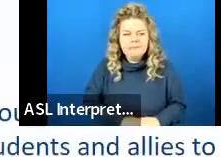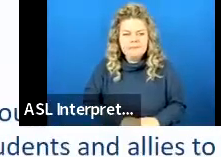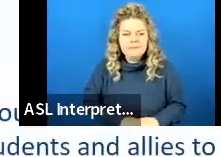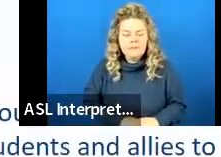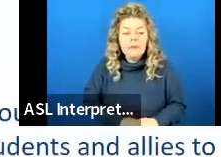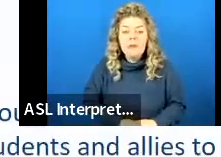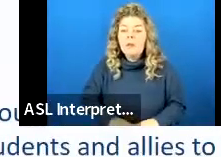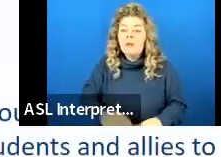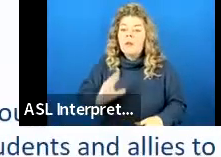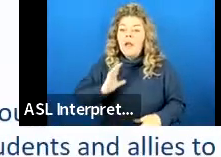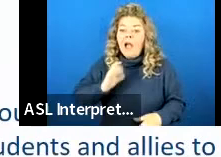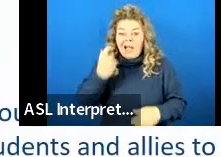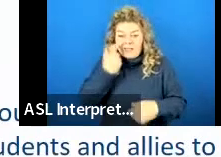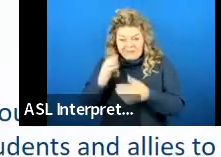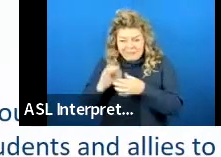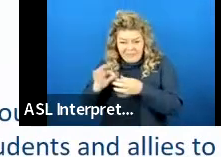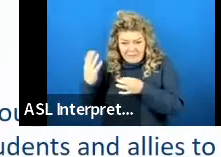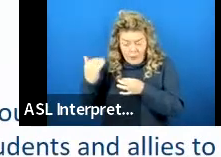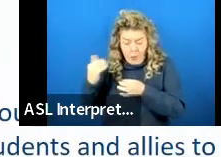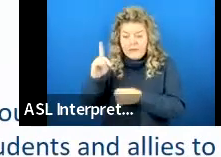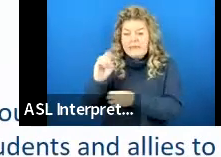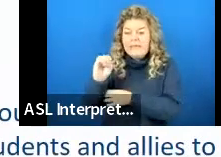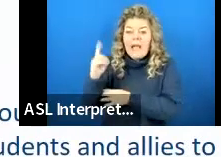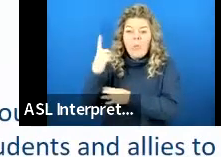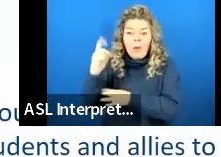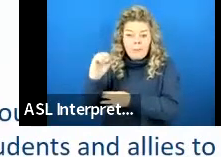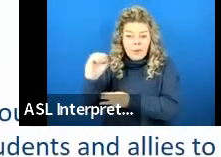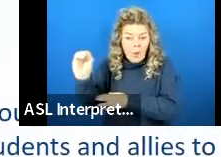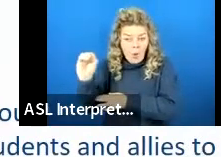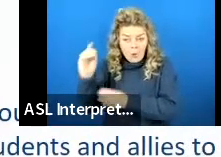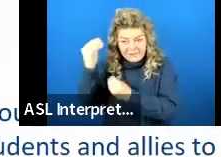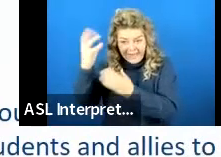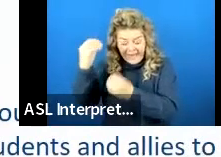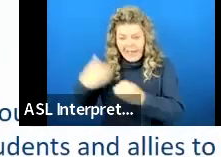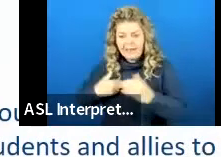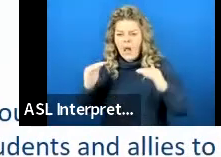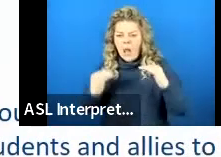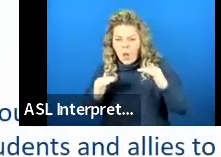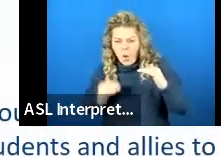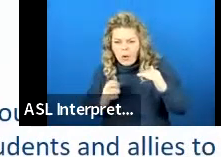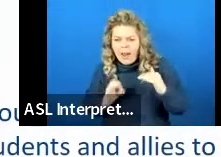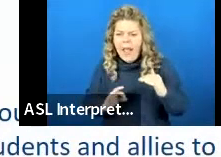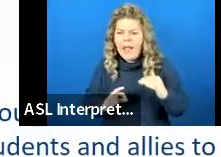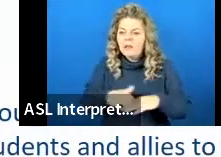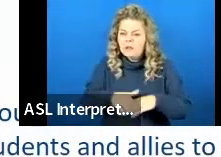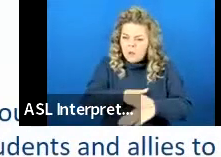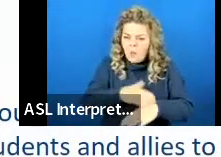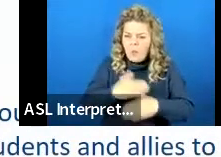As I referenced earlier, our DEI 1.0 data showed relatively lower and slower progress for black students with regard